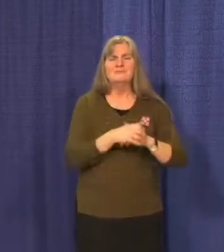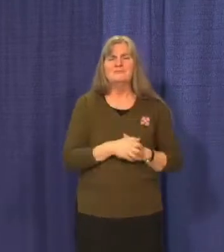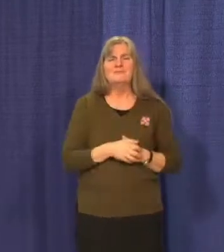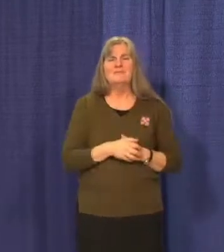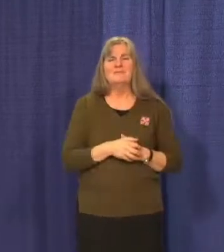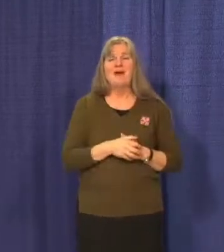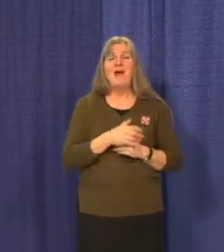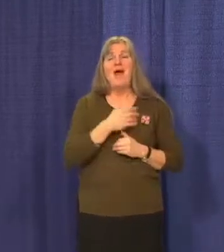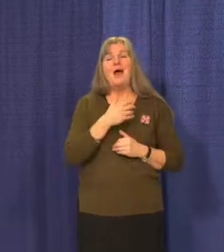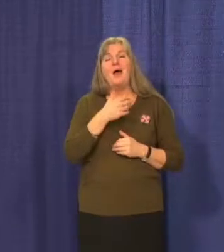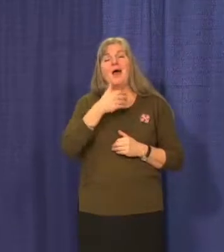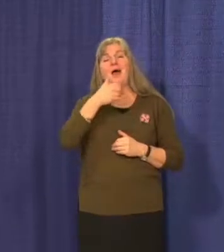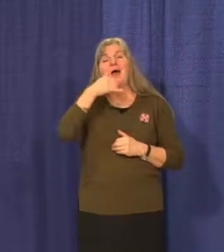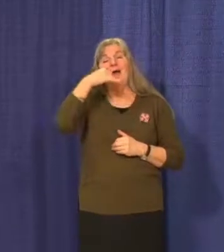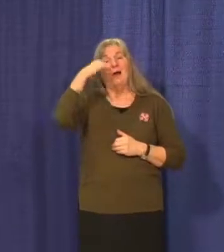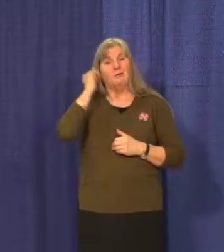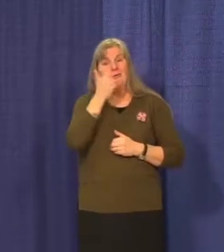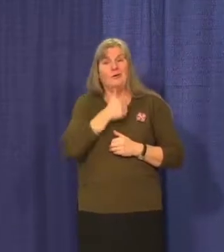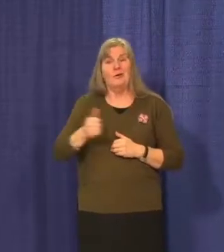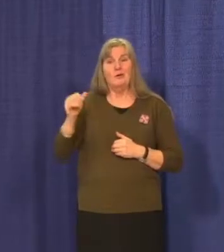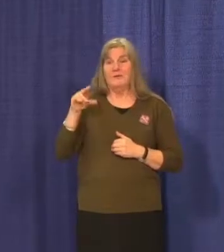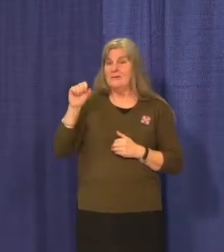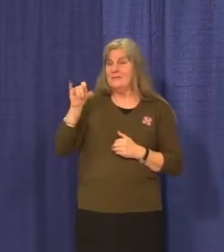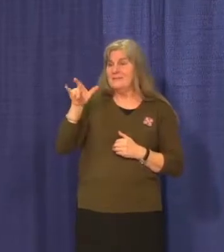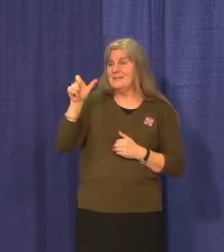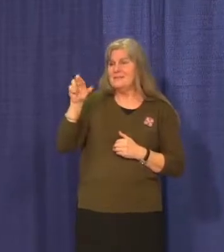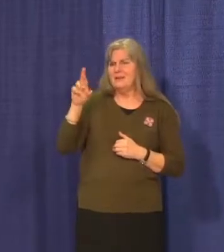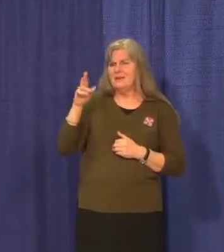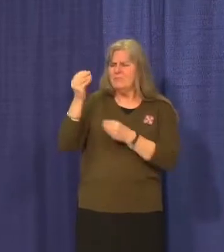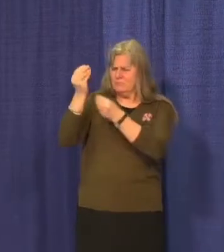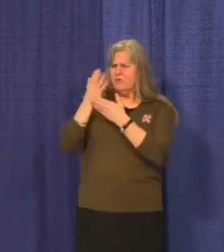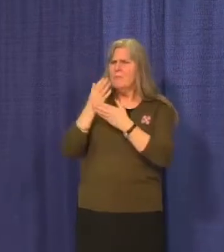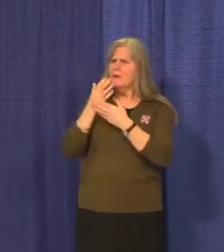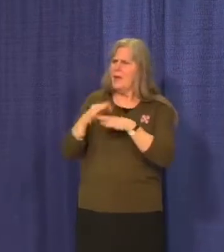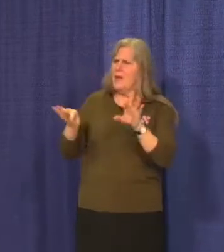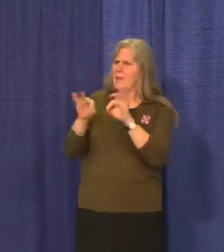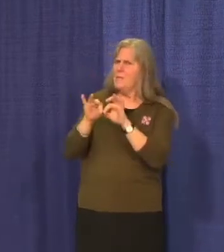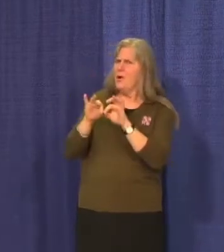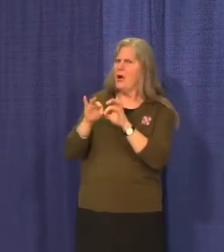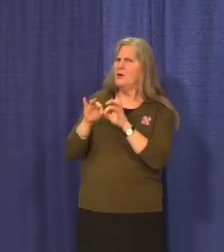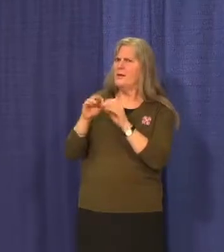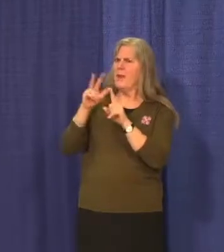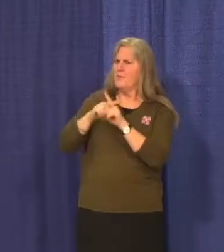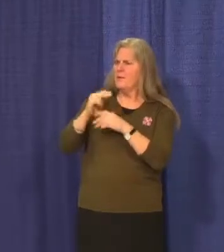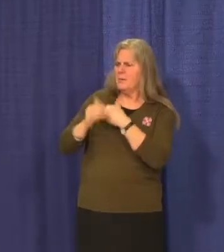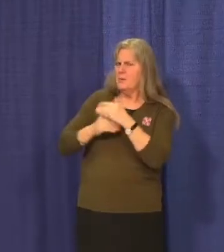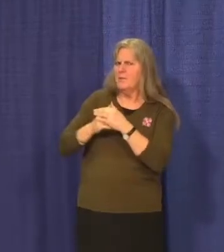I now Premier Silver has spoken about the importance of the booking system already, and I know Dr Hanley will offer some